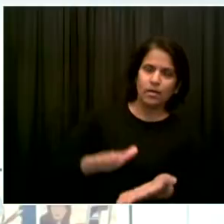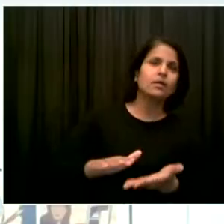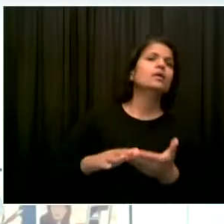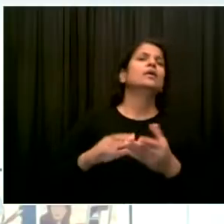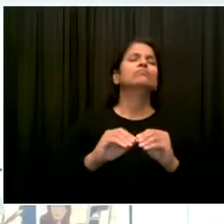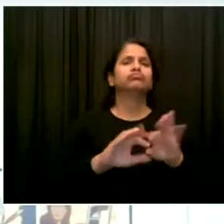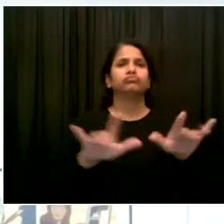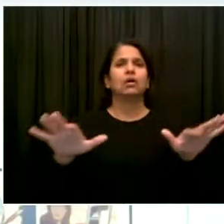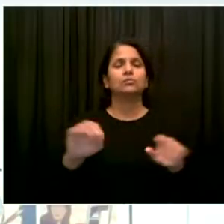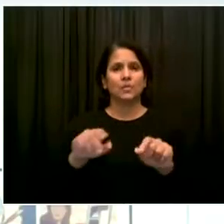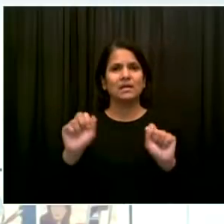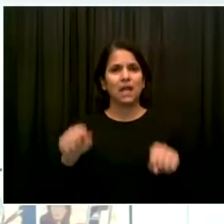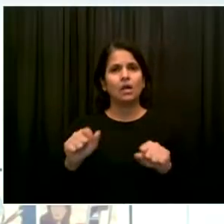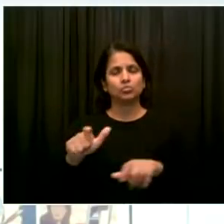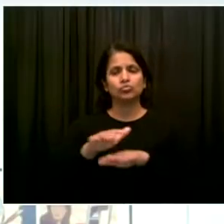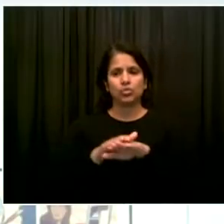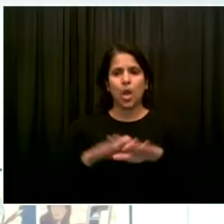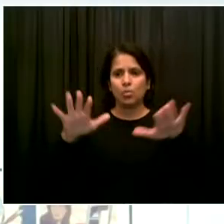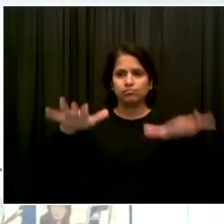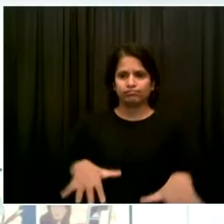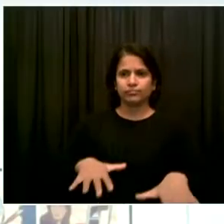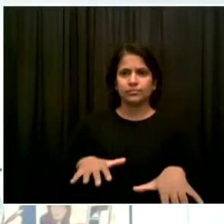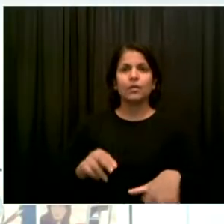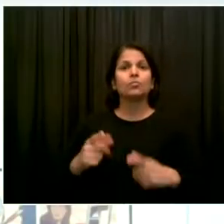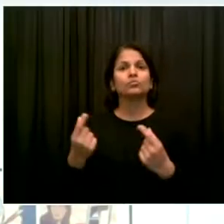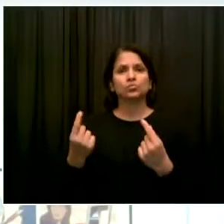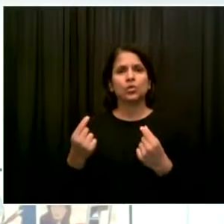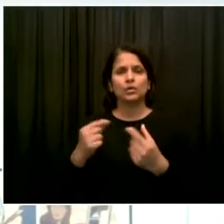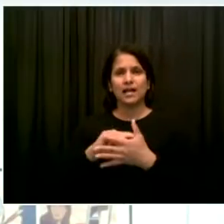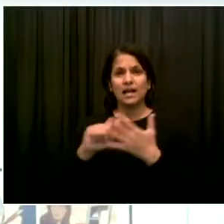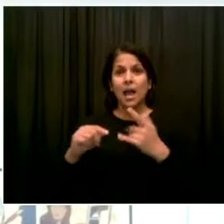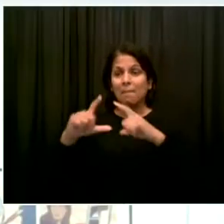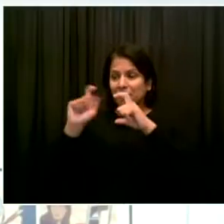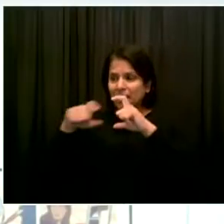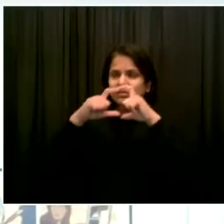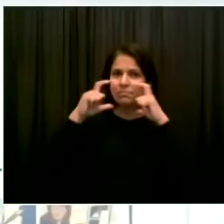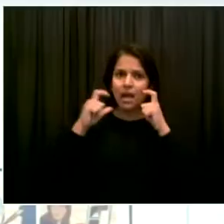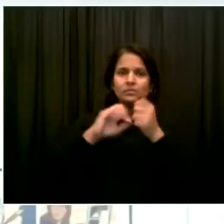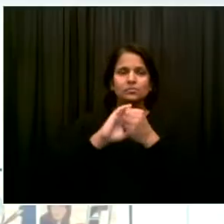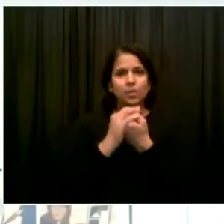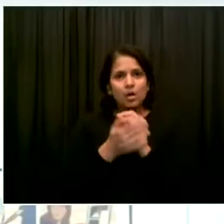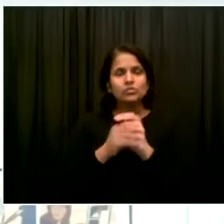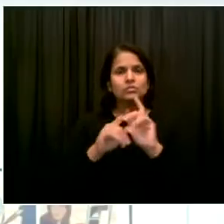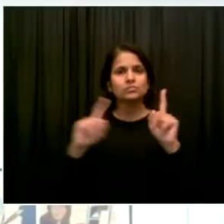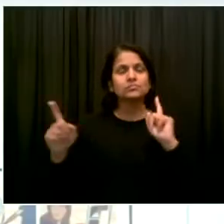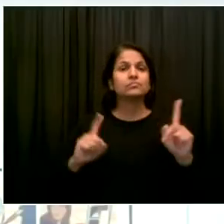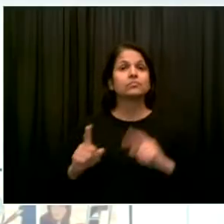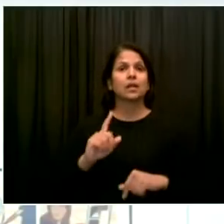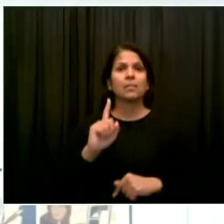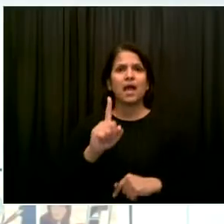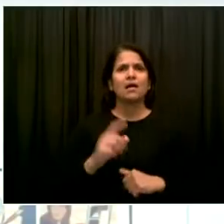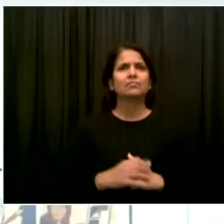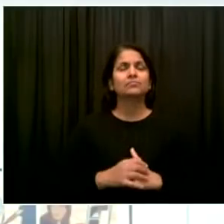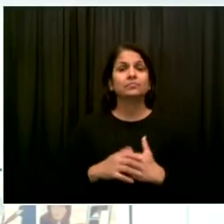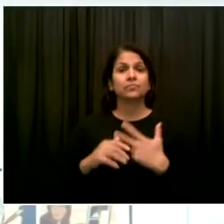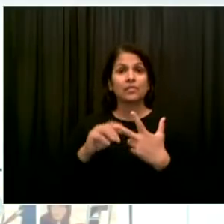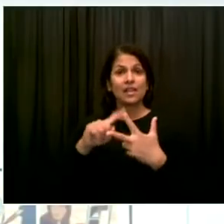REALLY HELP US